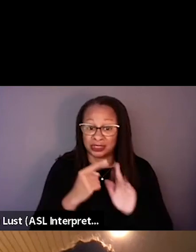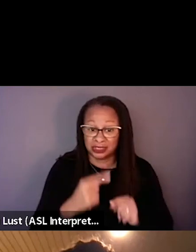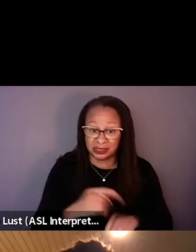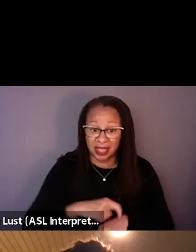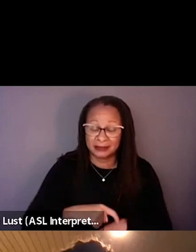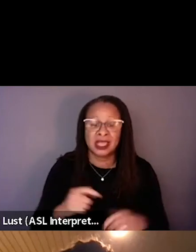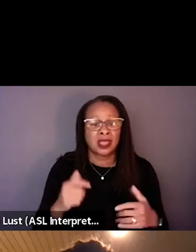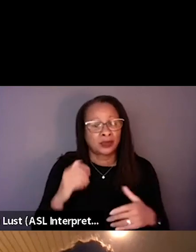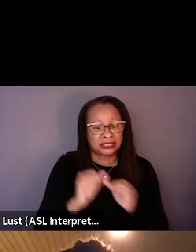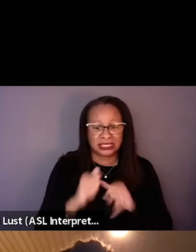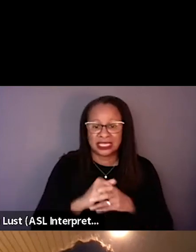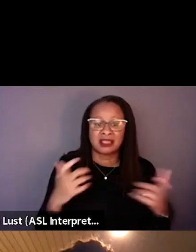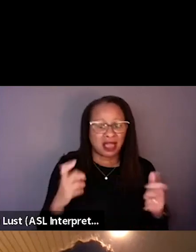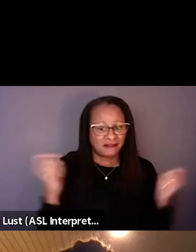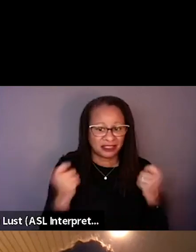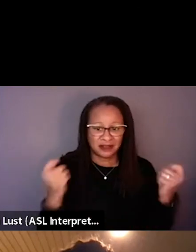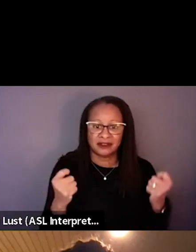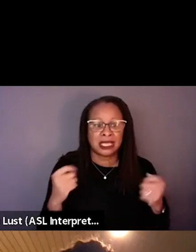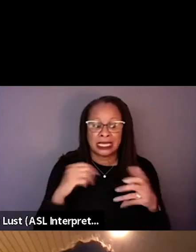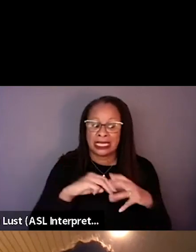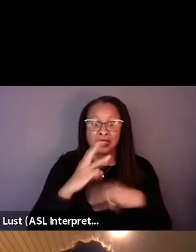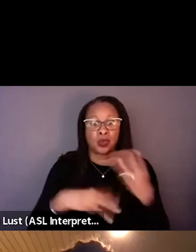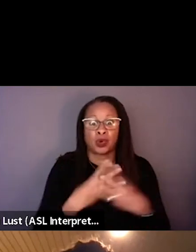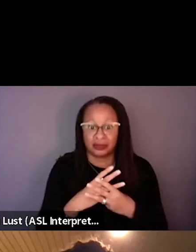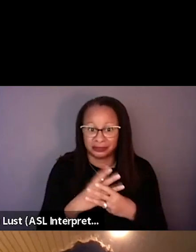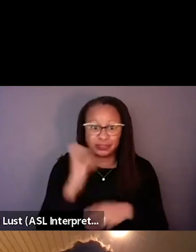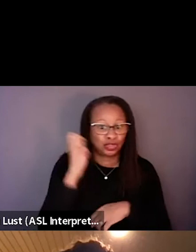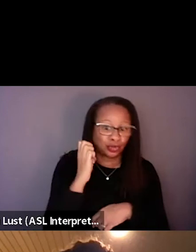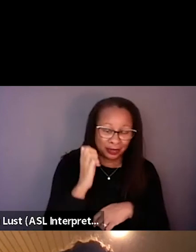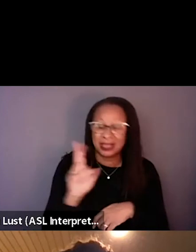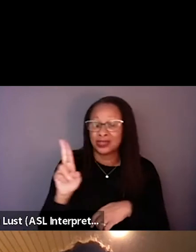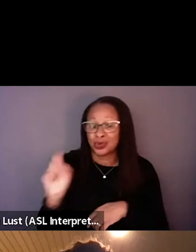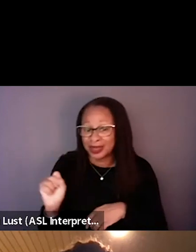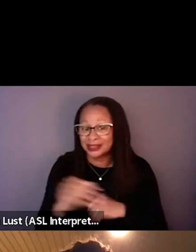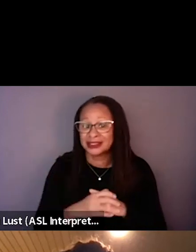world and Europe and everywhere. So hopefully you can catch the film in a theater.